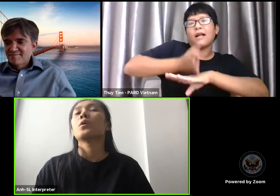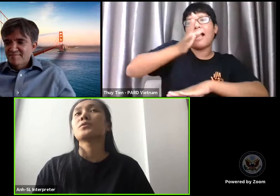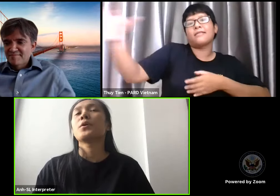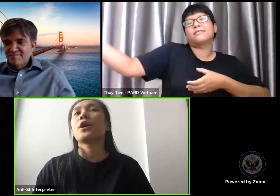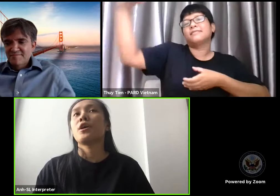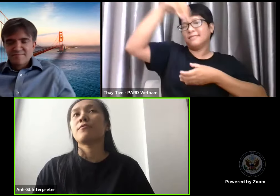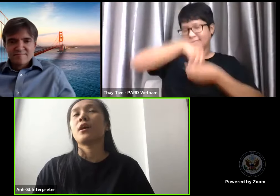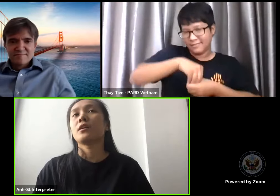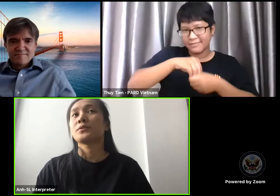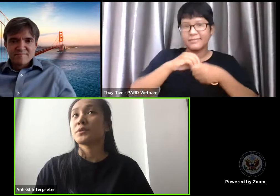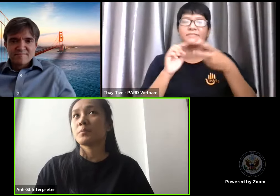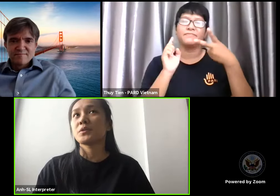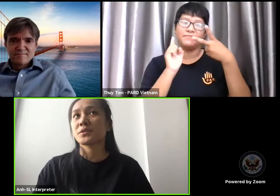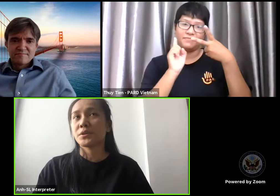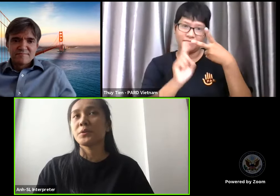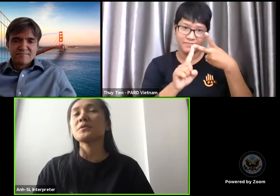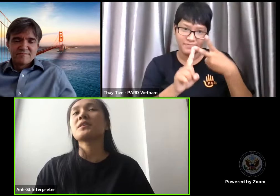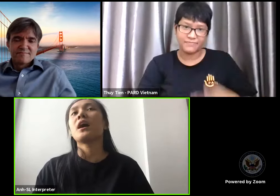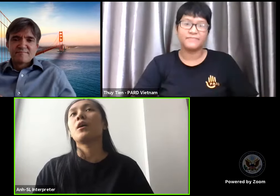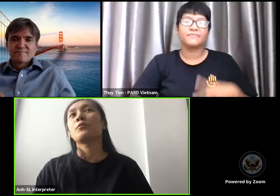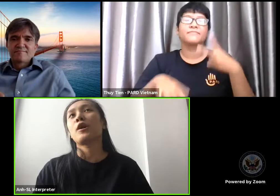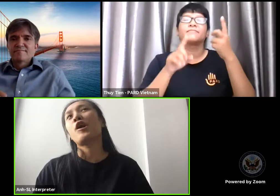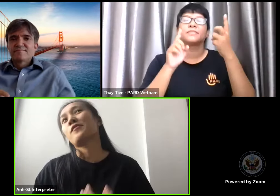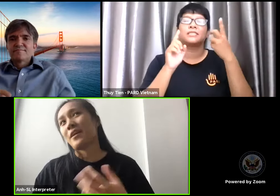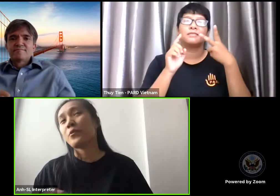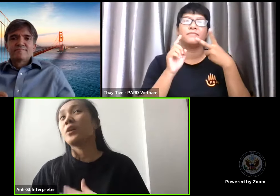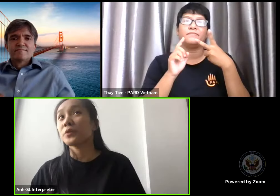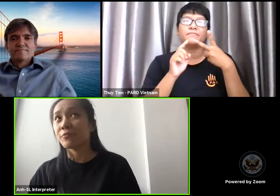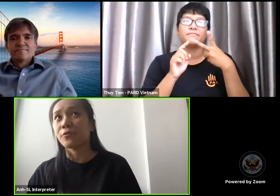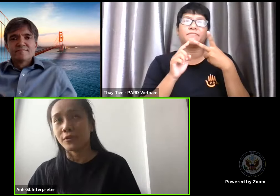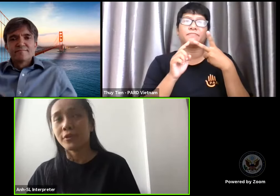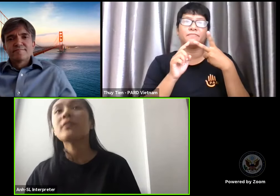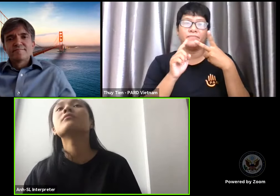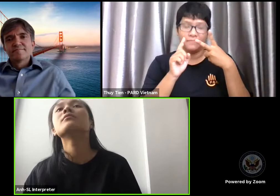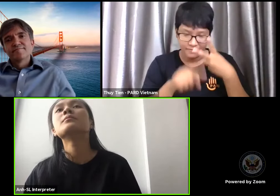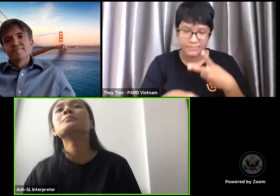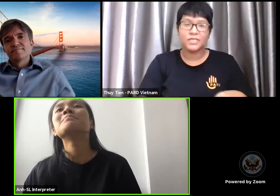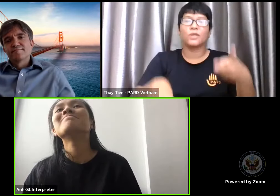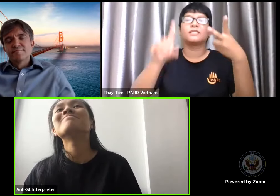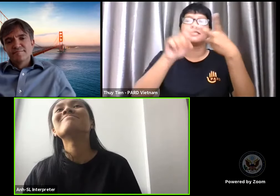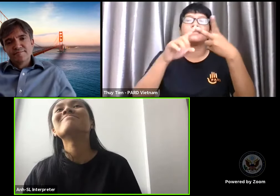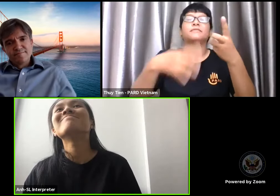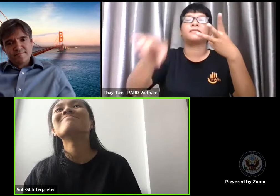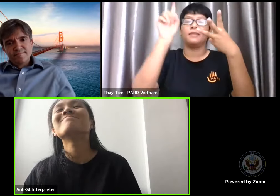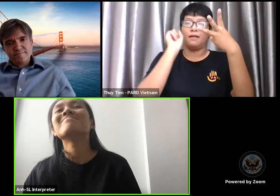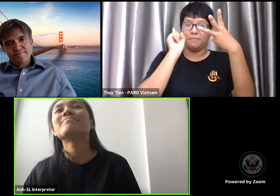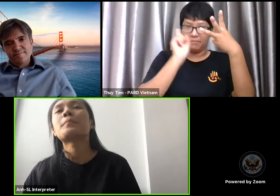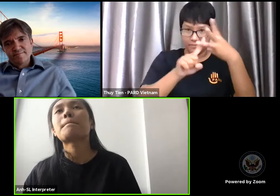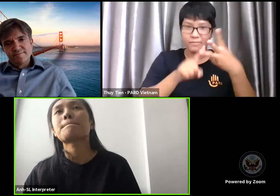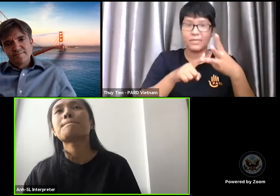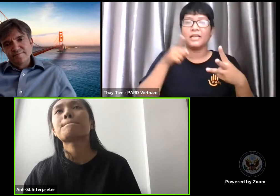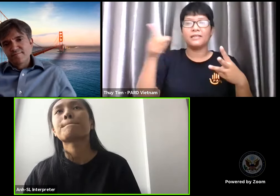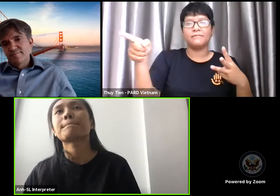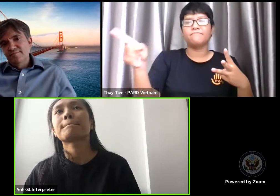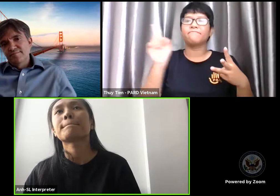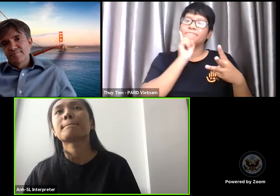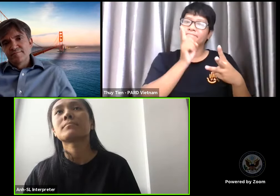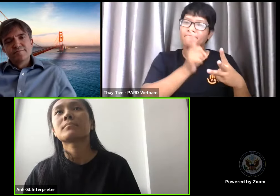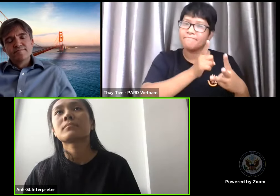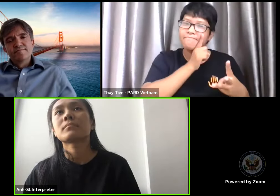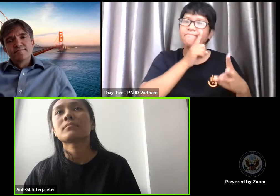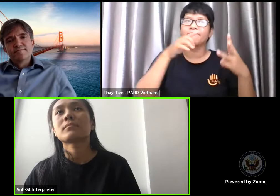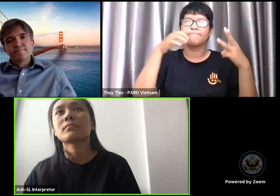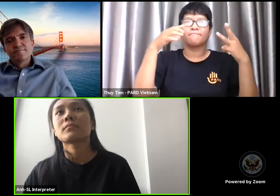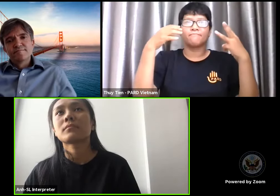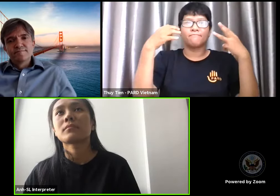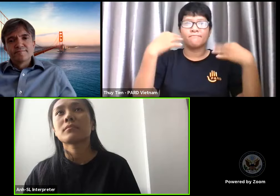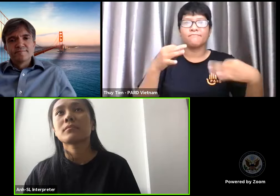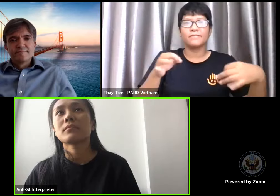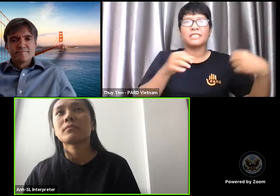also have suitable skills that we are looking for,